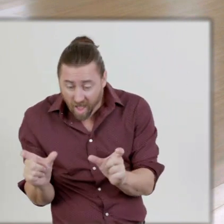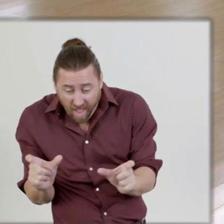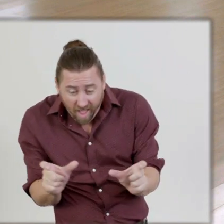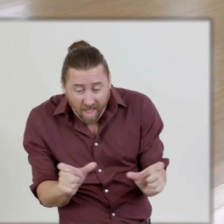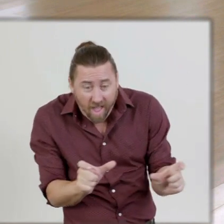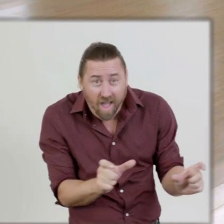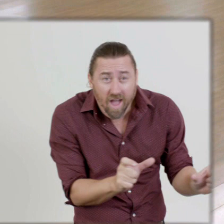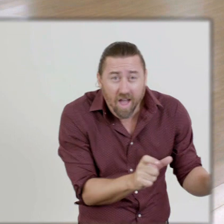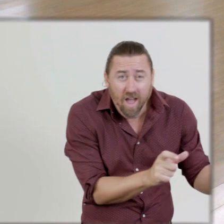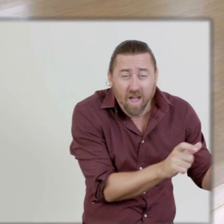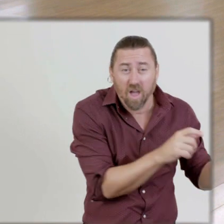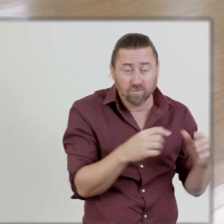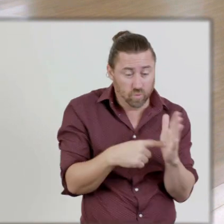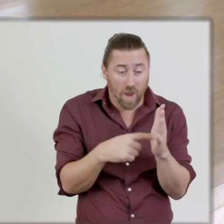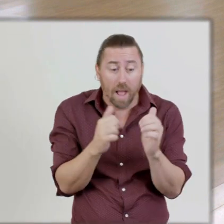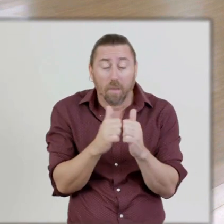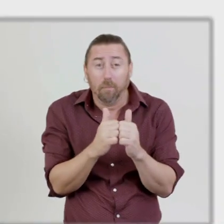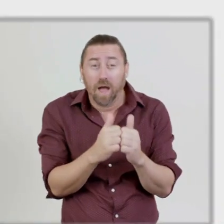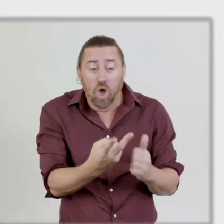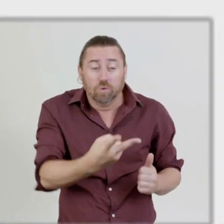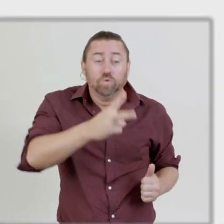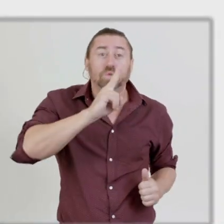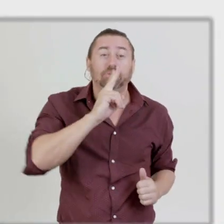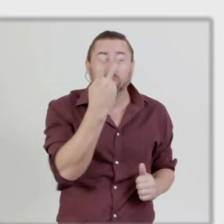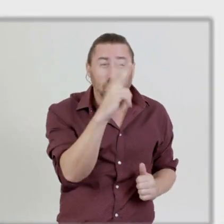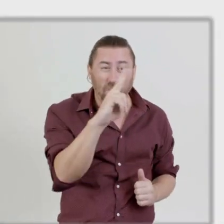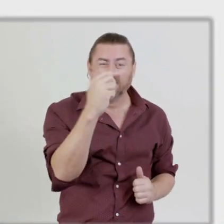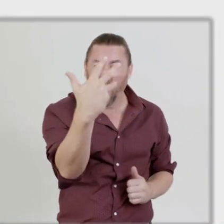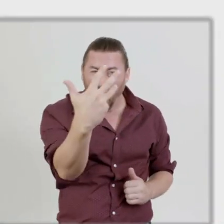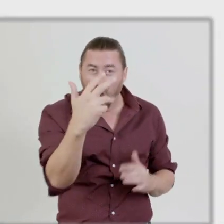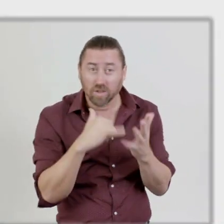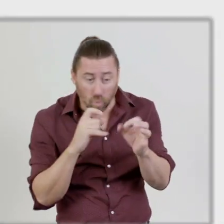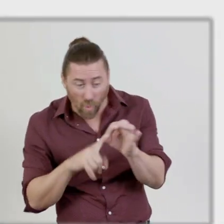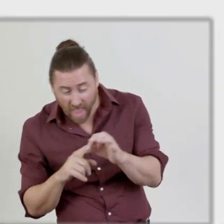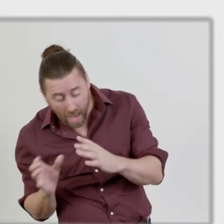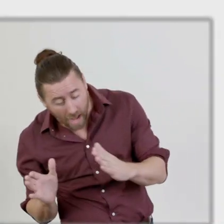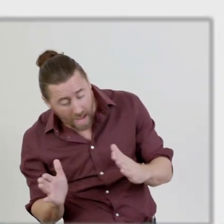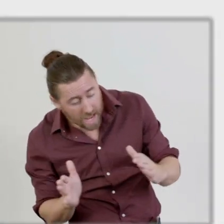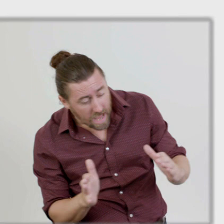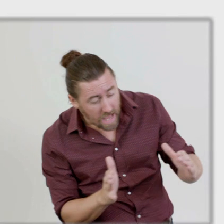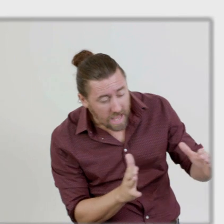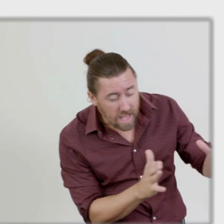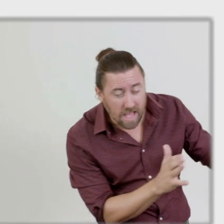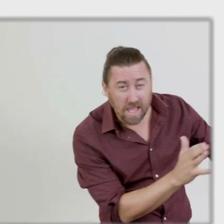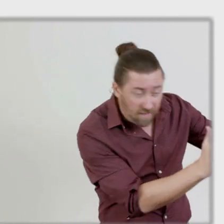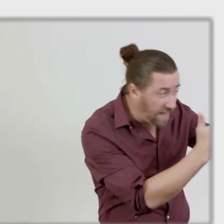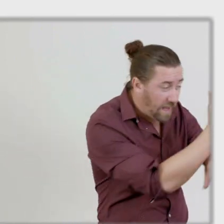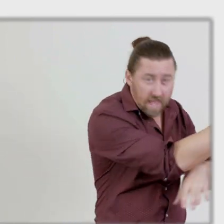I had to use 229 squares of toilet paper, to show how far away Neptune was from the sun.